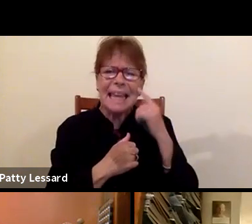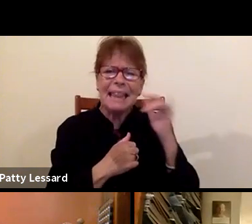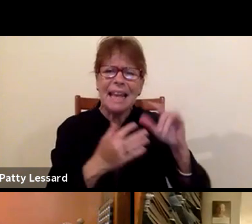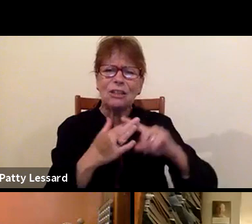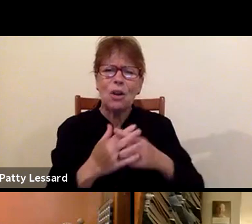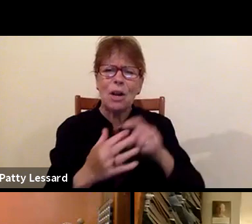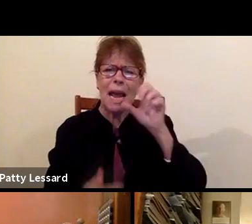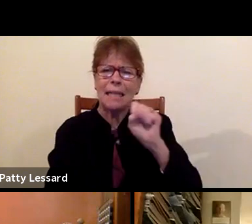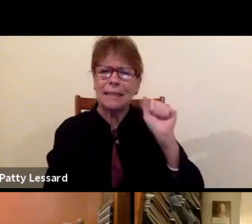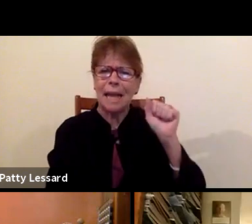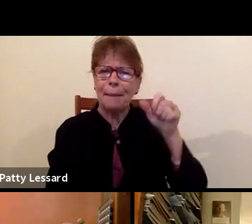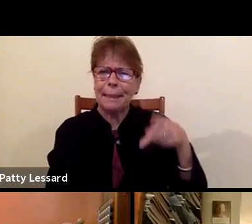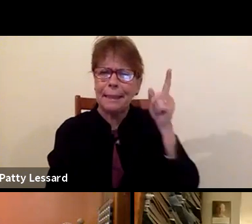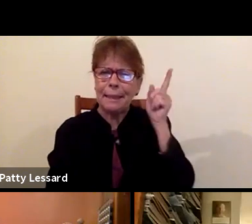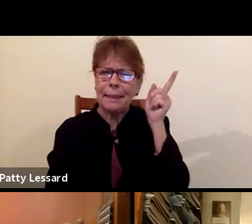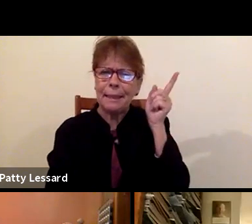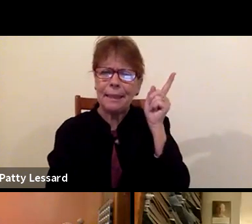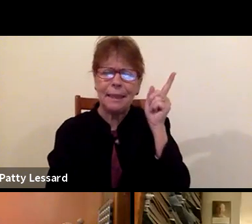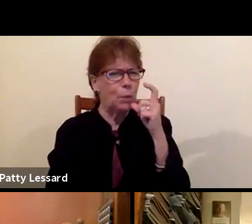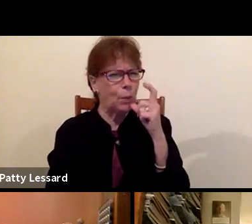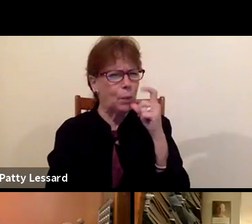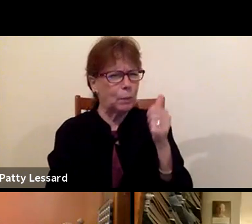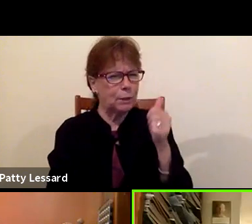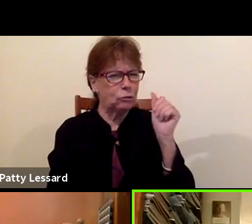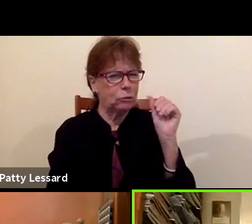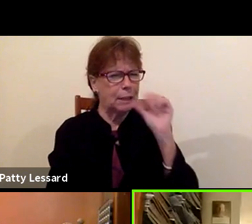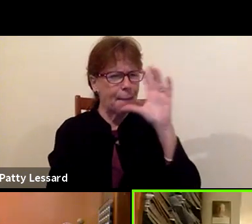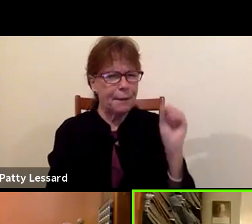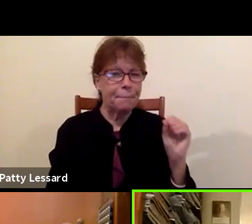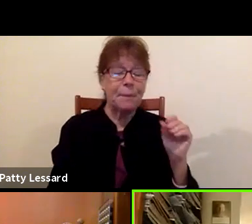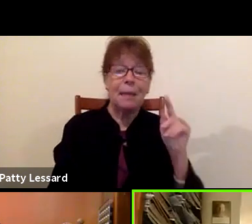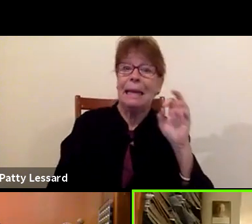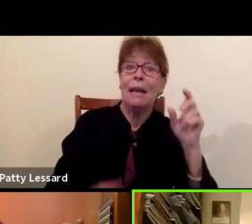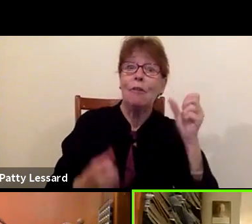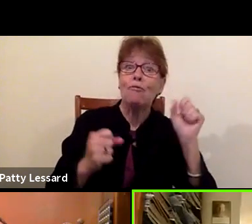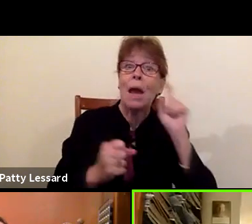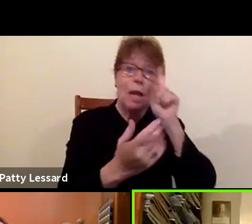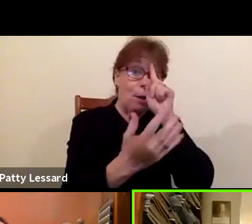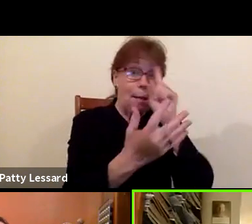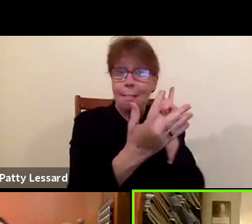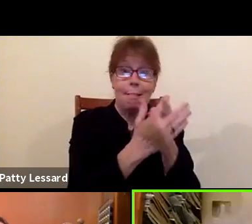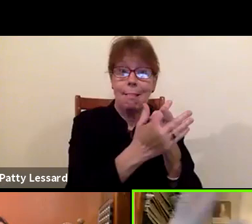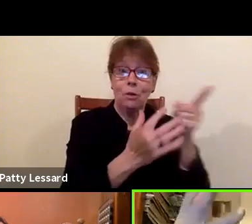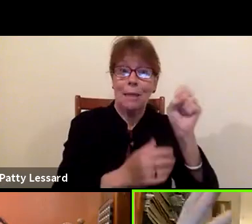≫ Sheri: We have a lot of larger tech companies that started to do what I refer to as autism at work programs.